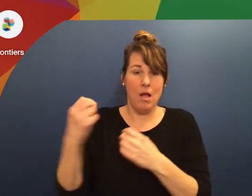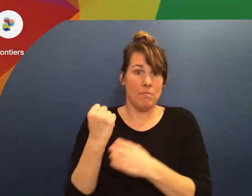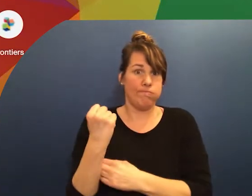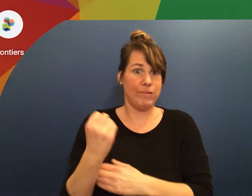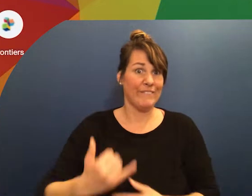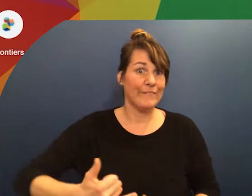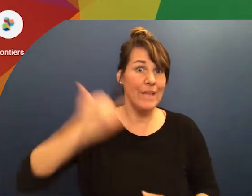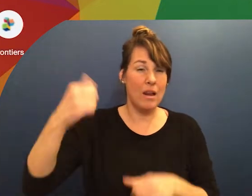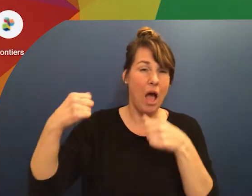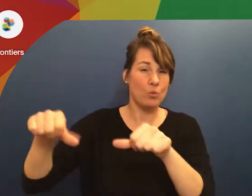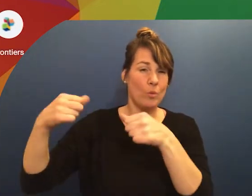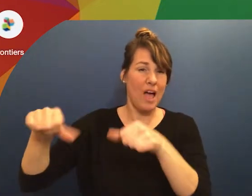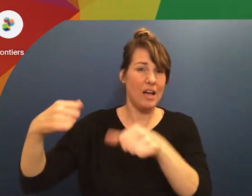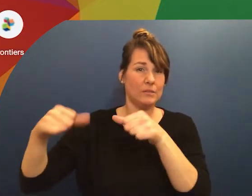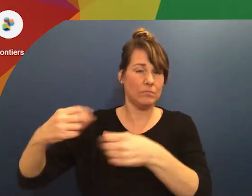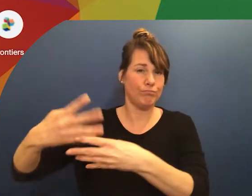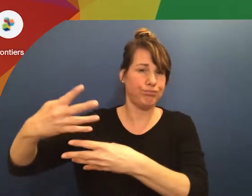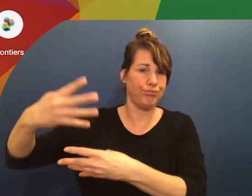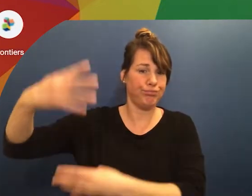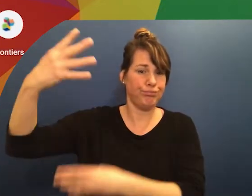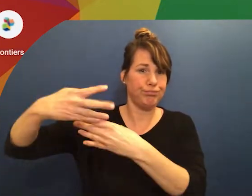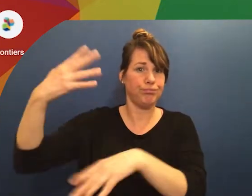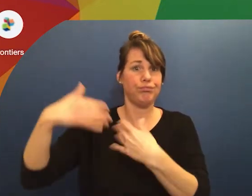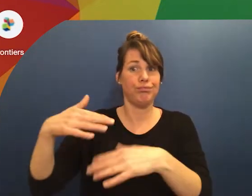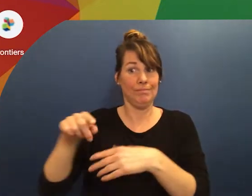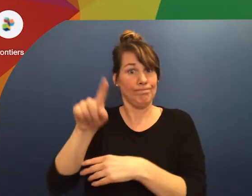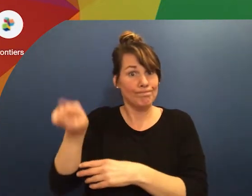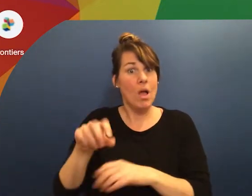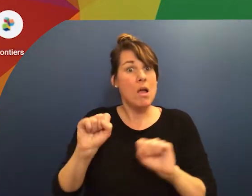Many of the annotated Elan files from this corpus are publicly available.